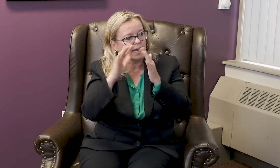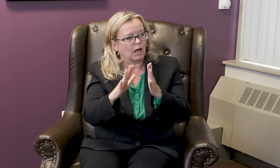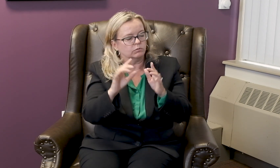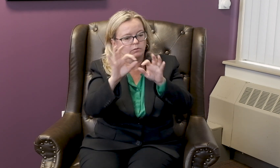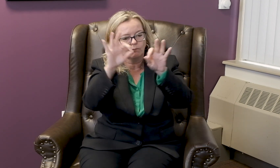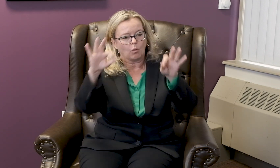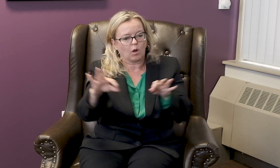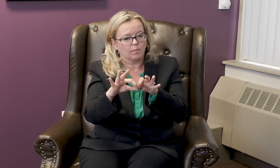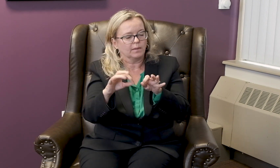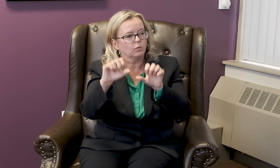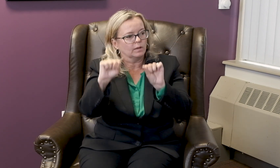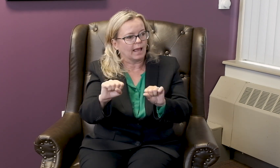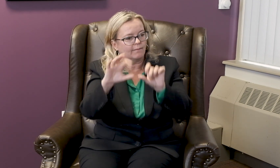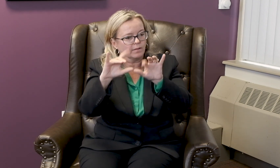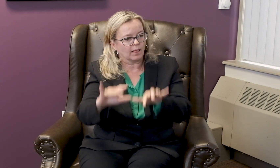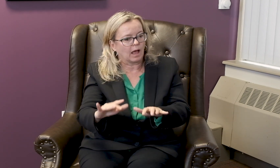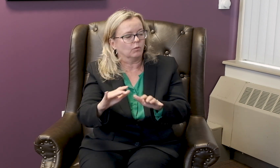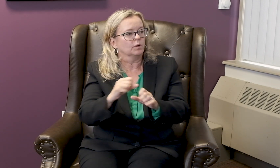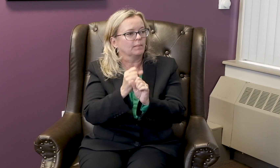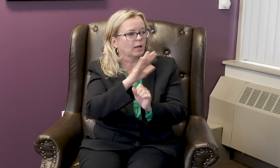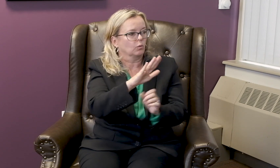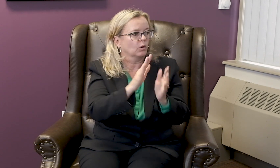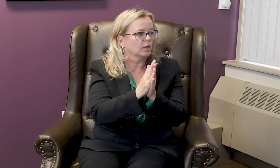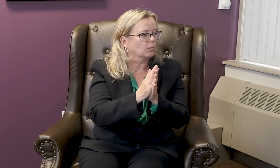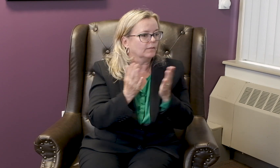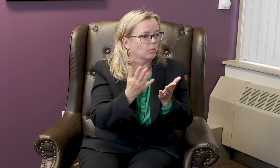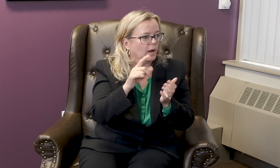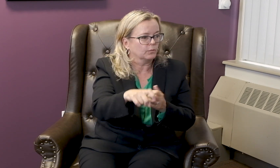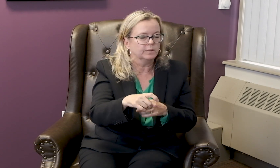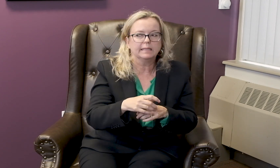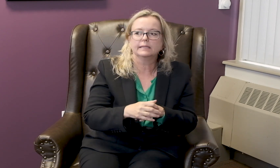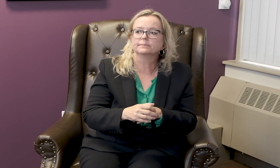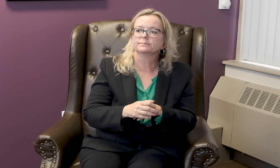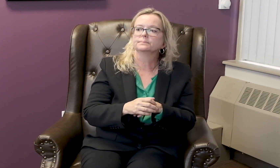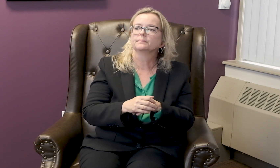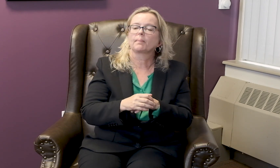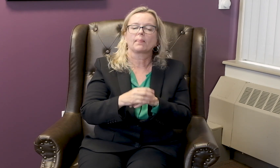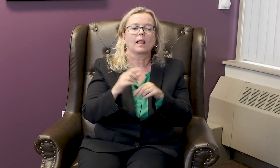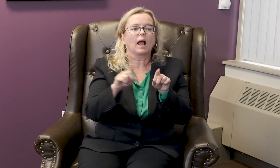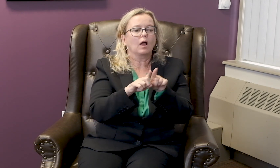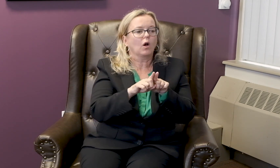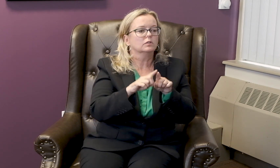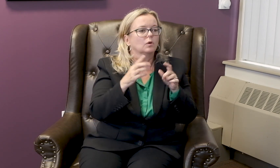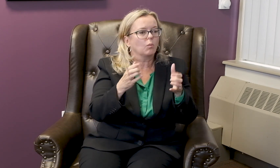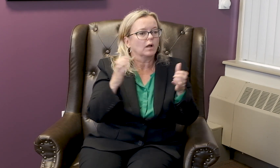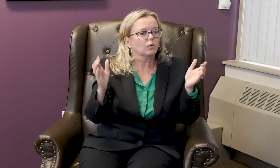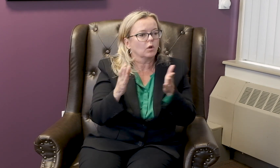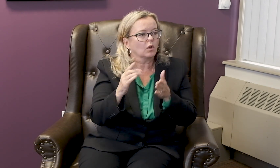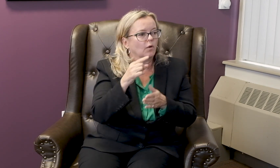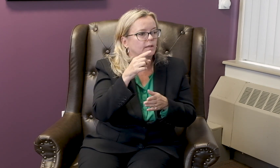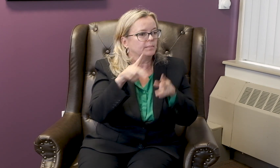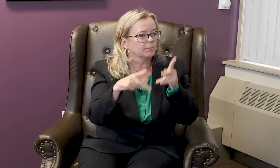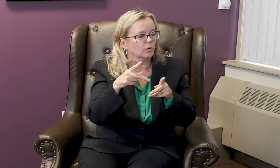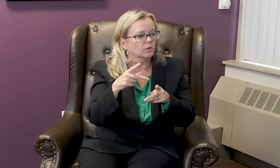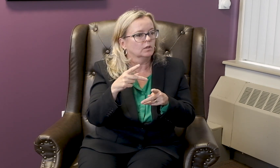the state house’s website has a form to fill out to request accommodations for what you may need.